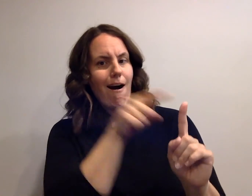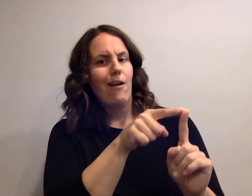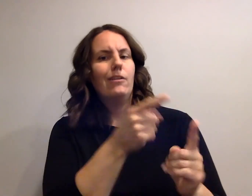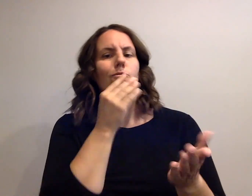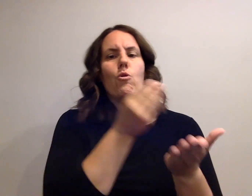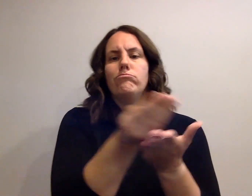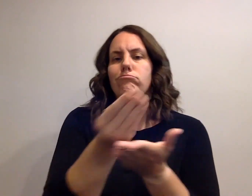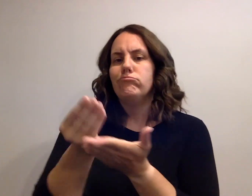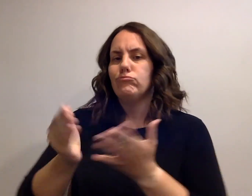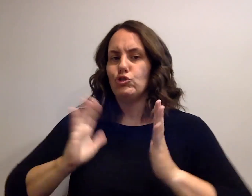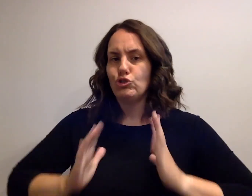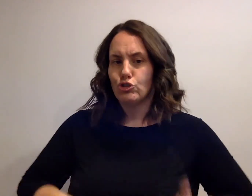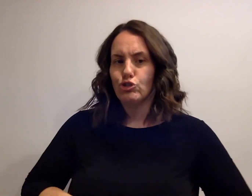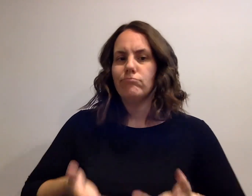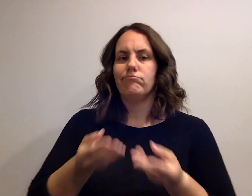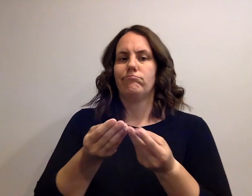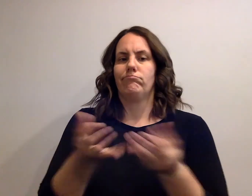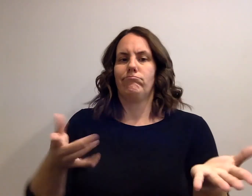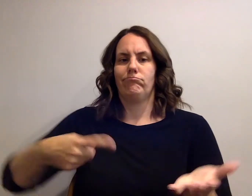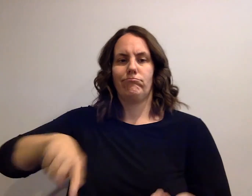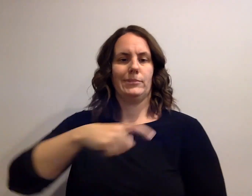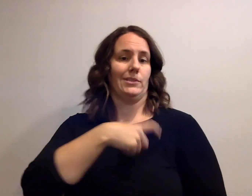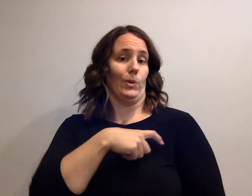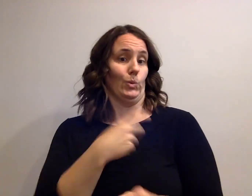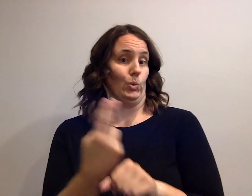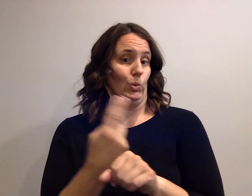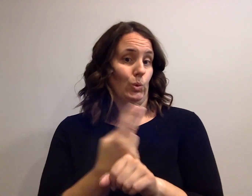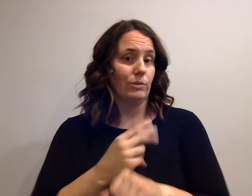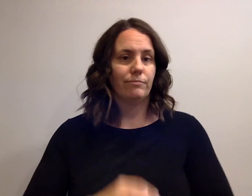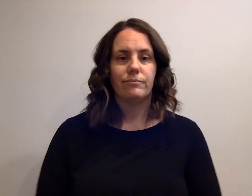for purchasing the red shirts for the delegates for use at the COR.